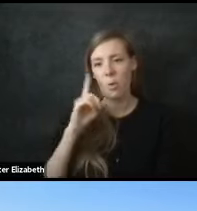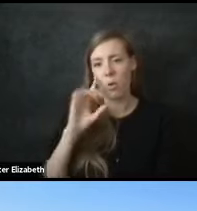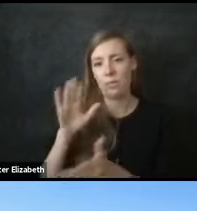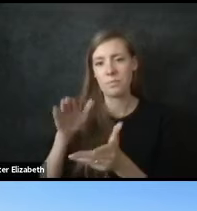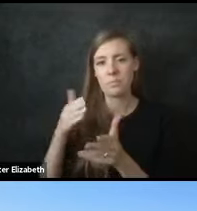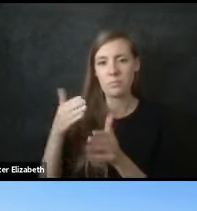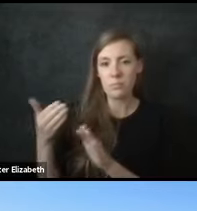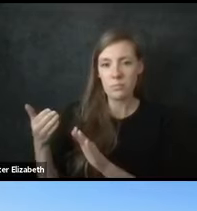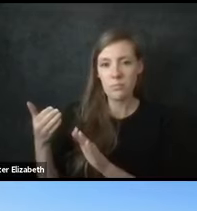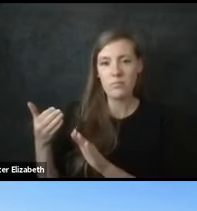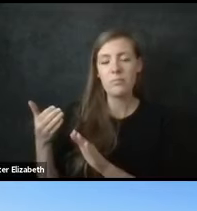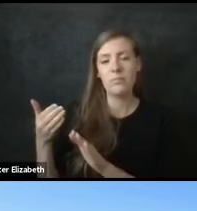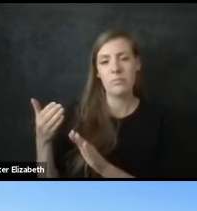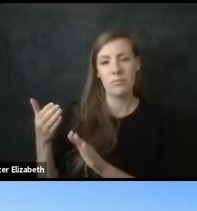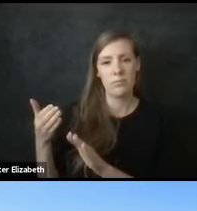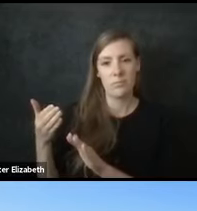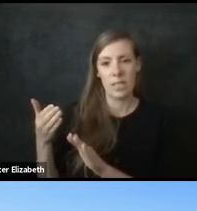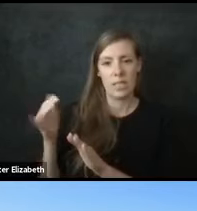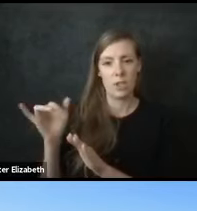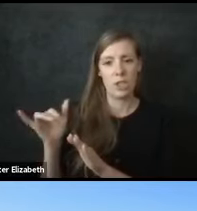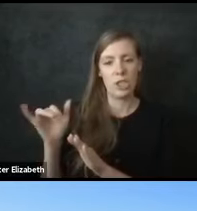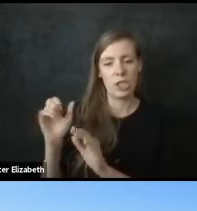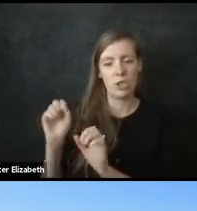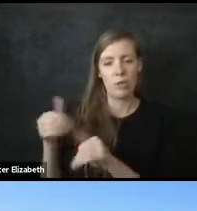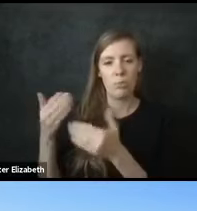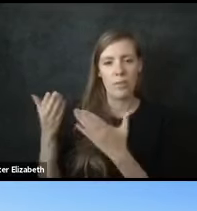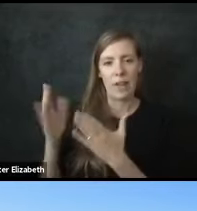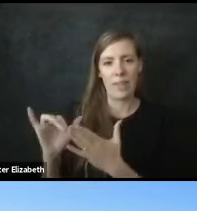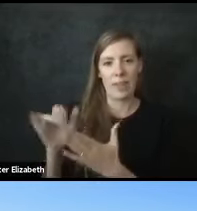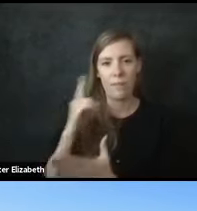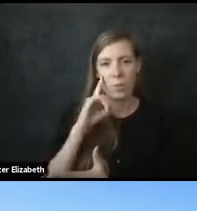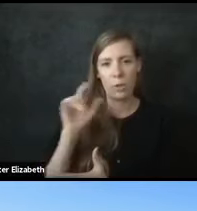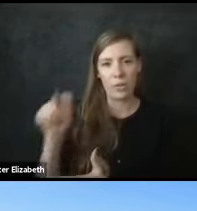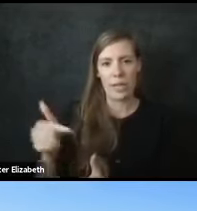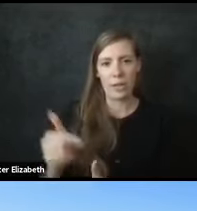or resulting in death and could provide those breakdowns for you.